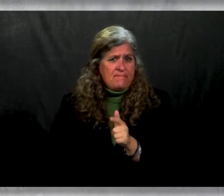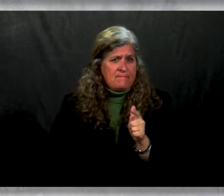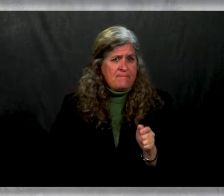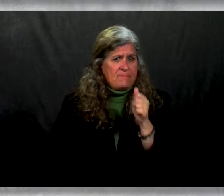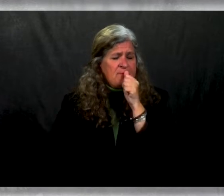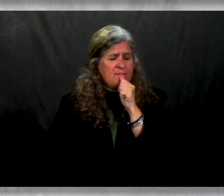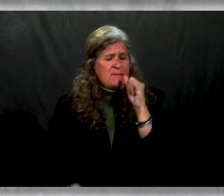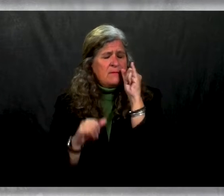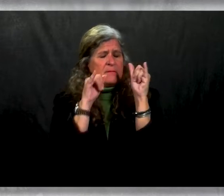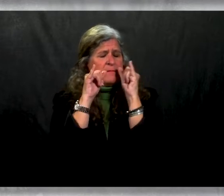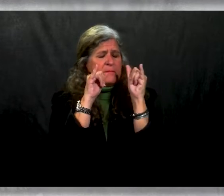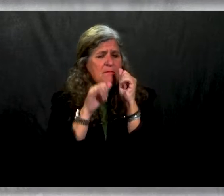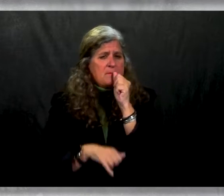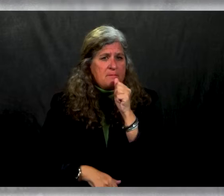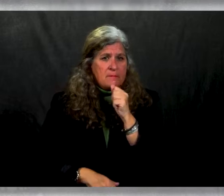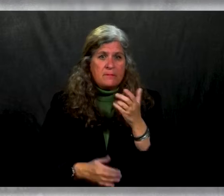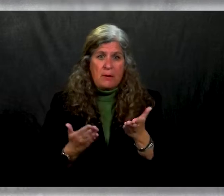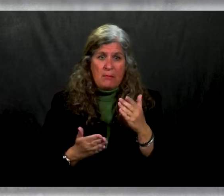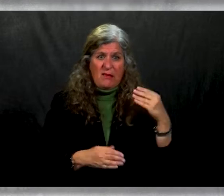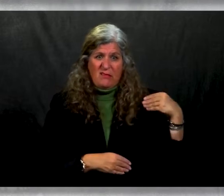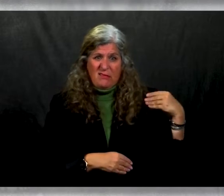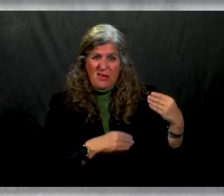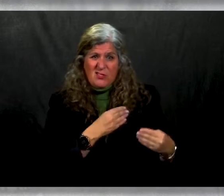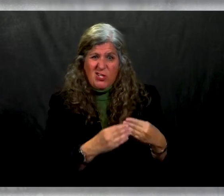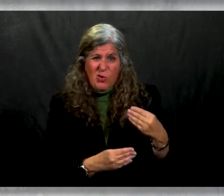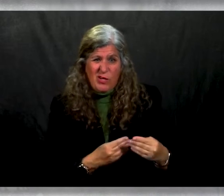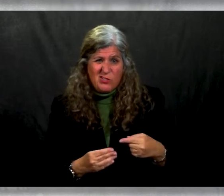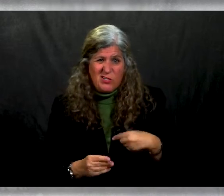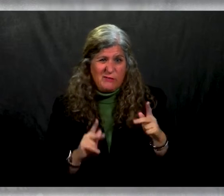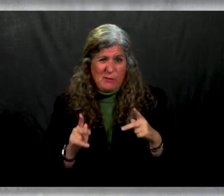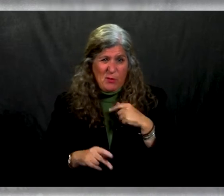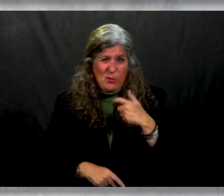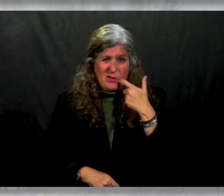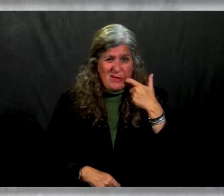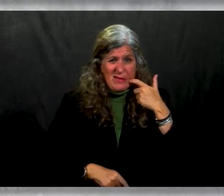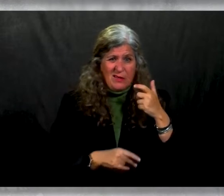that they were creating a whole generation of alcoholics.